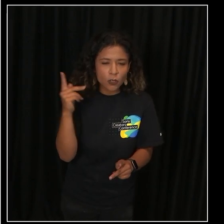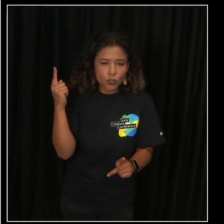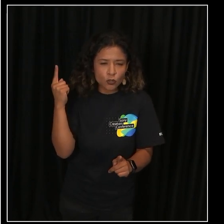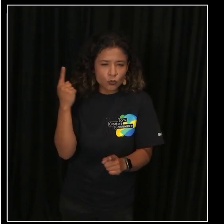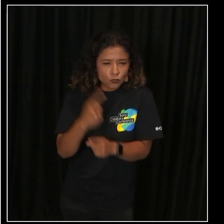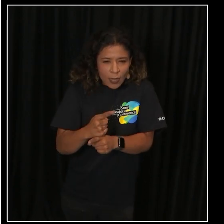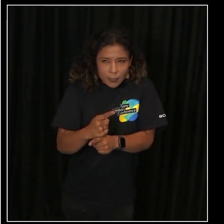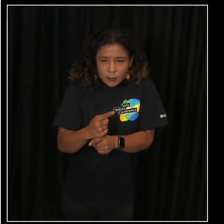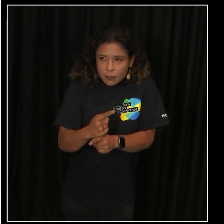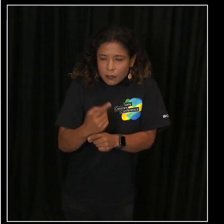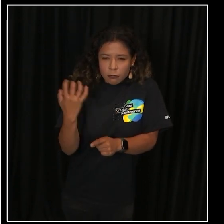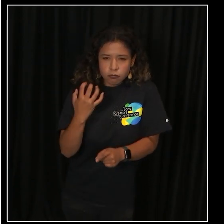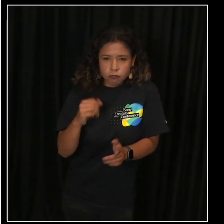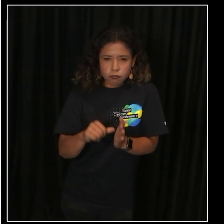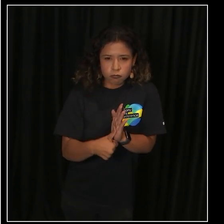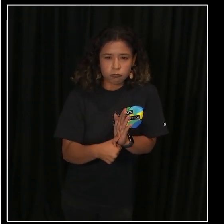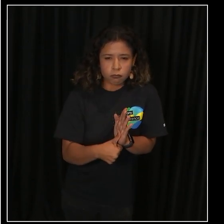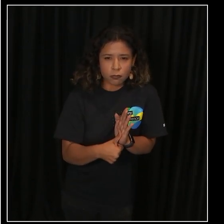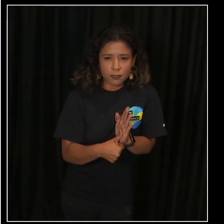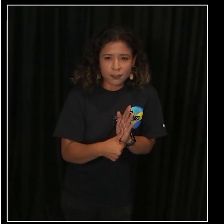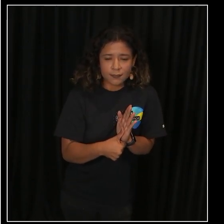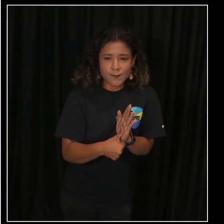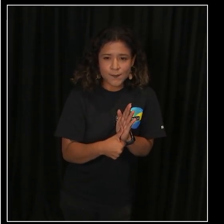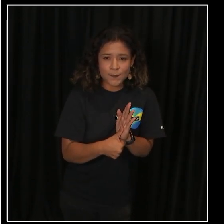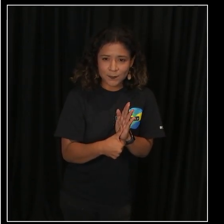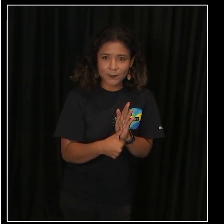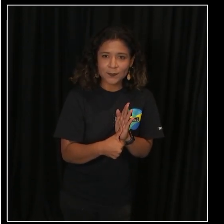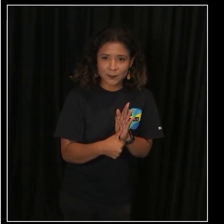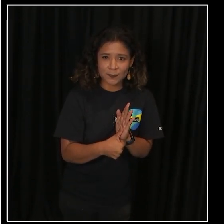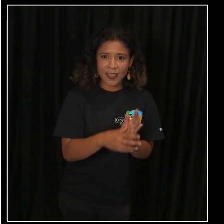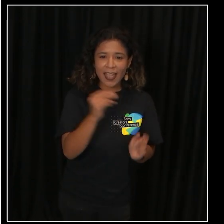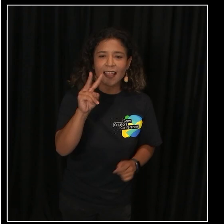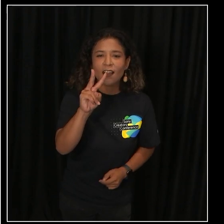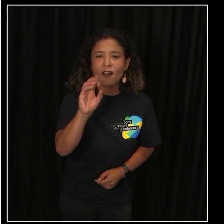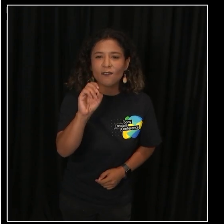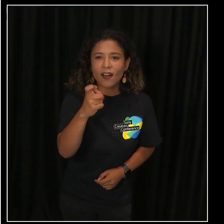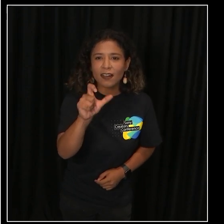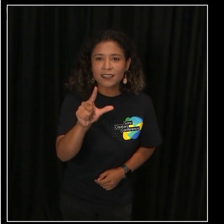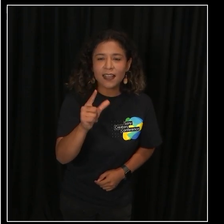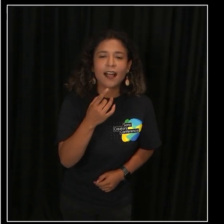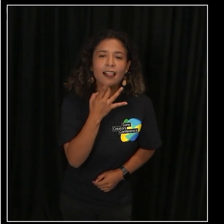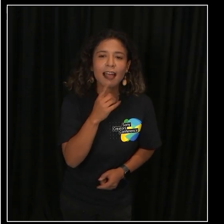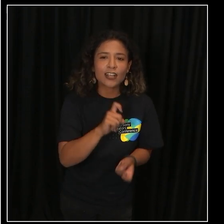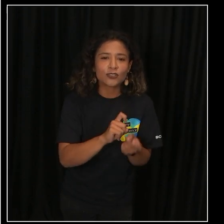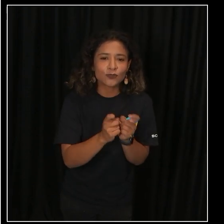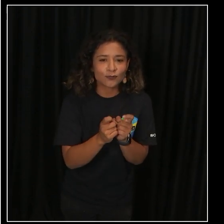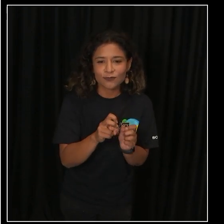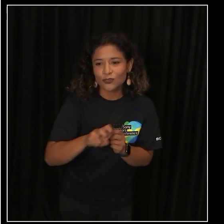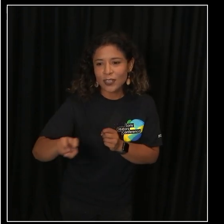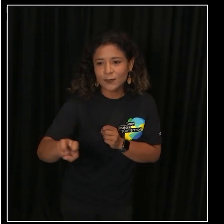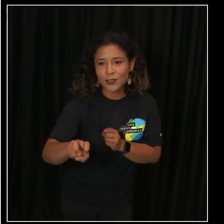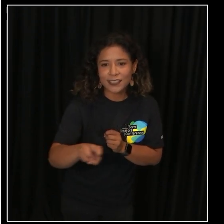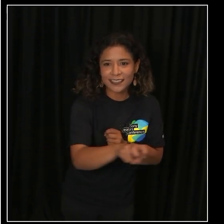And voxel light transport, which was so cool. But you know, cache threshing just kind of killed it.